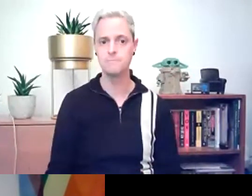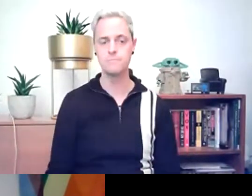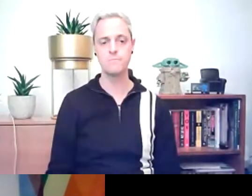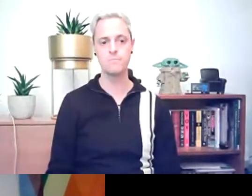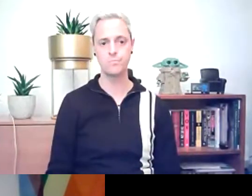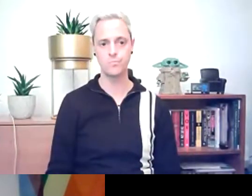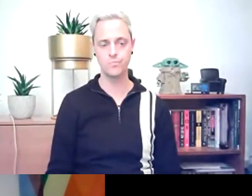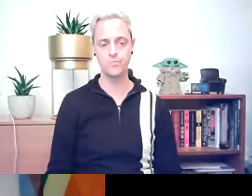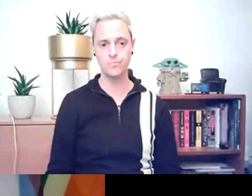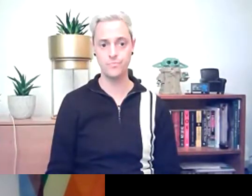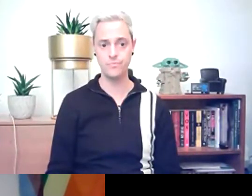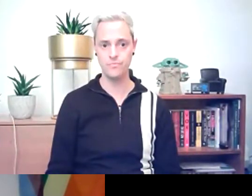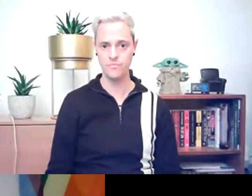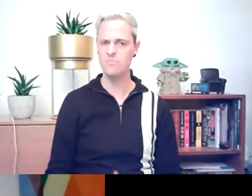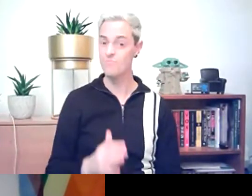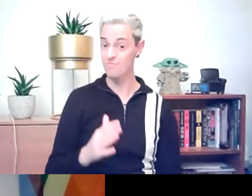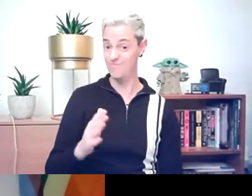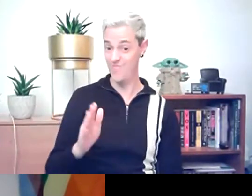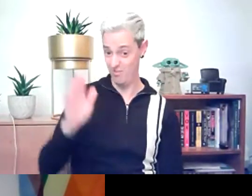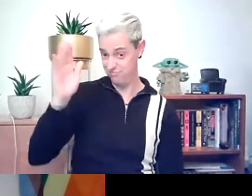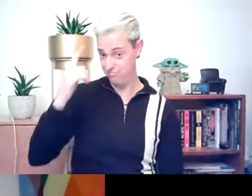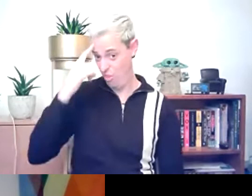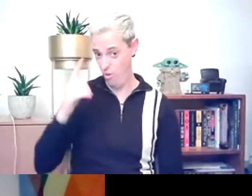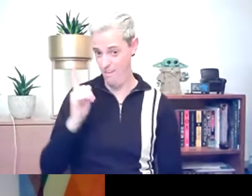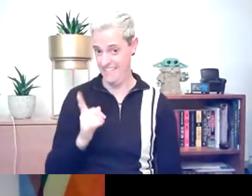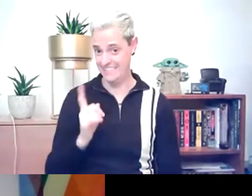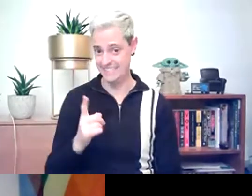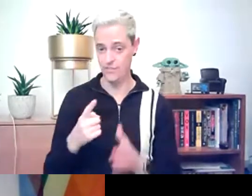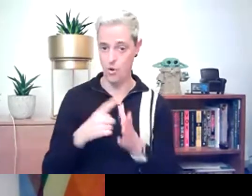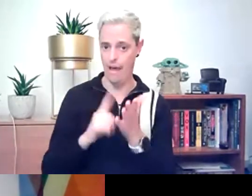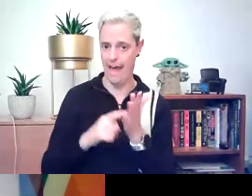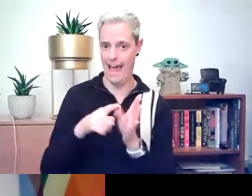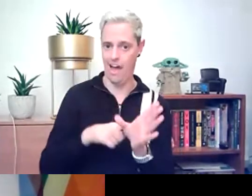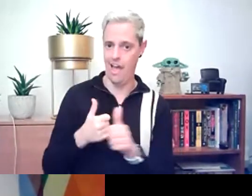about ally ship and because it shouldn't fall on just the trans person alone to to challenge